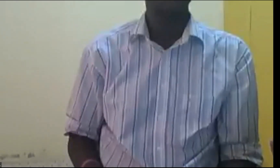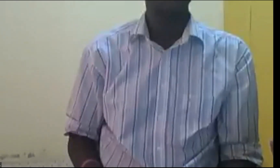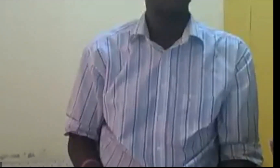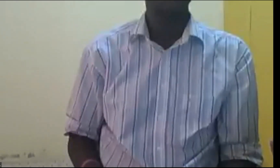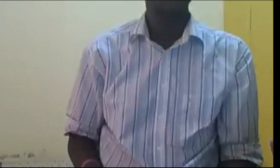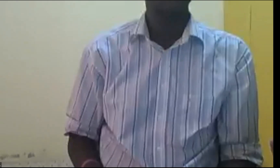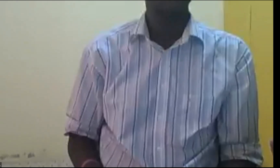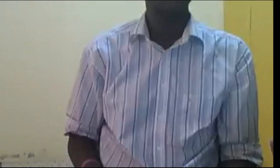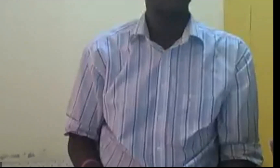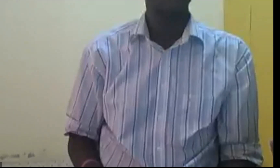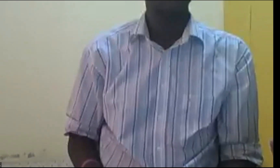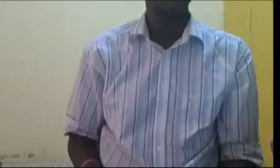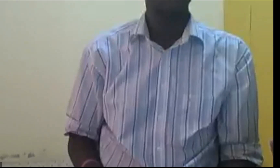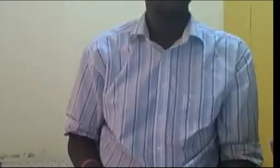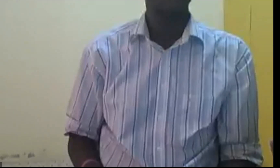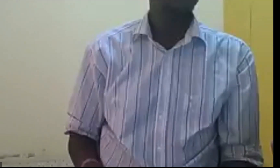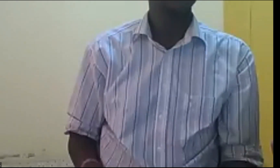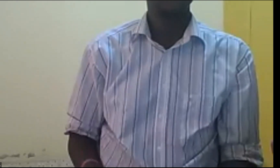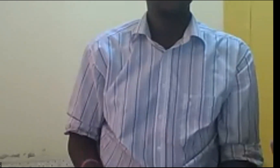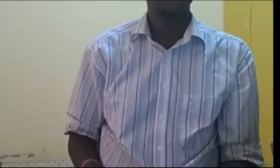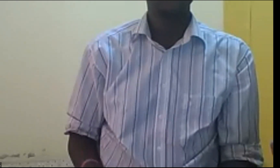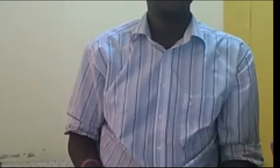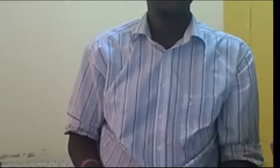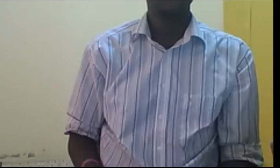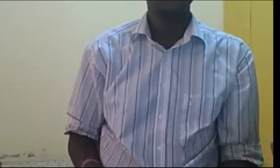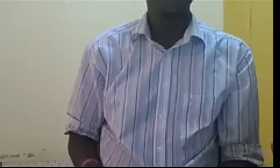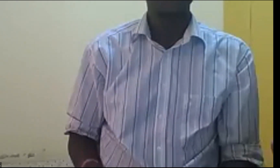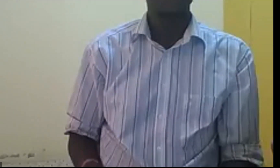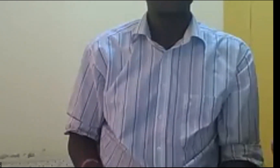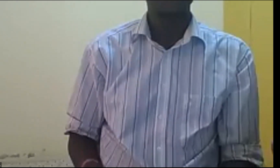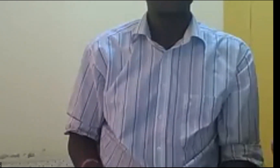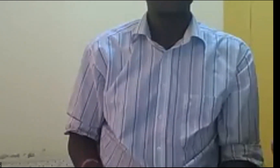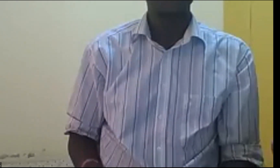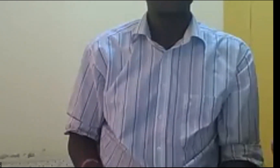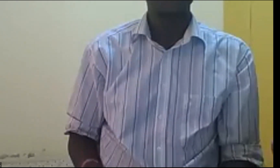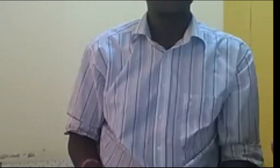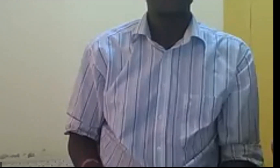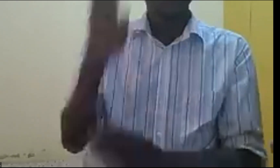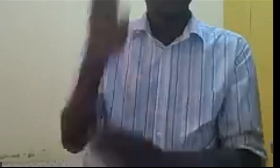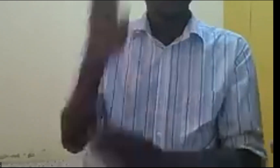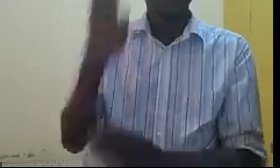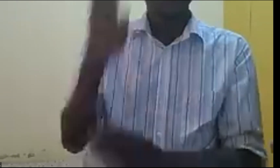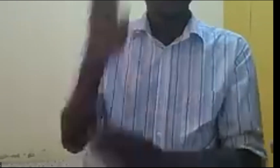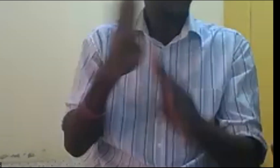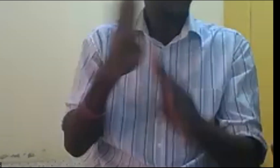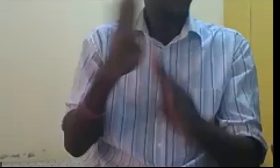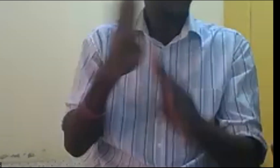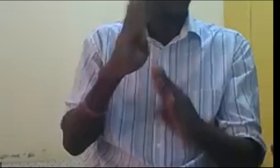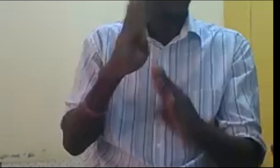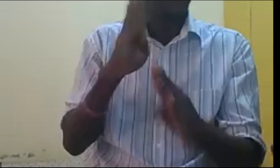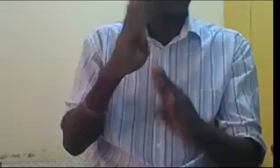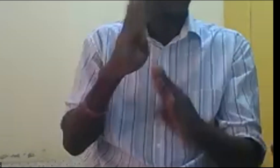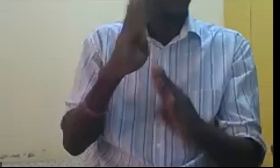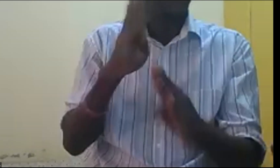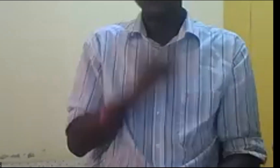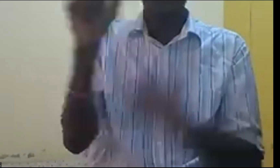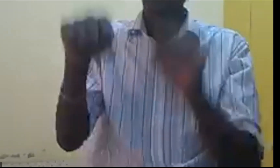And while we figure that out I wanted to quickly, maybe what we can do is that we can start with the commitment euro.